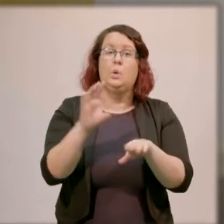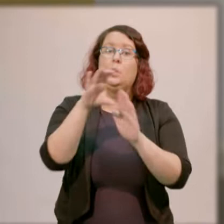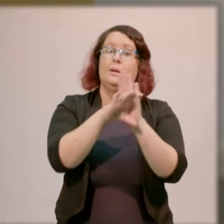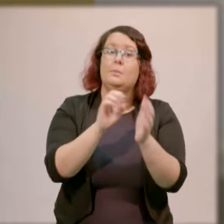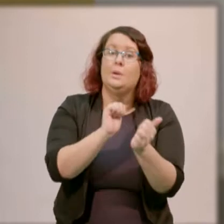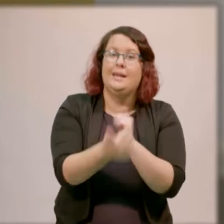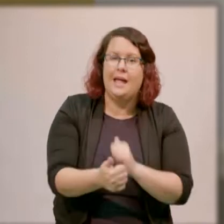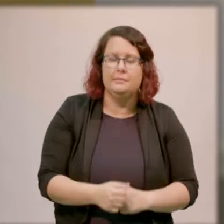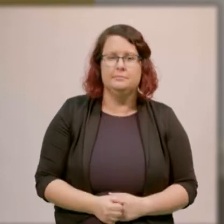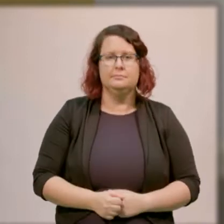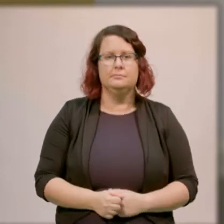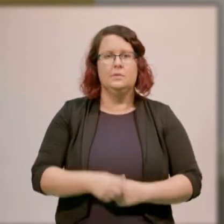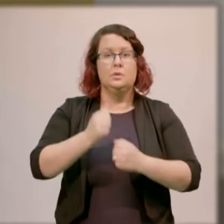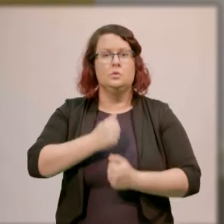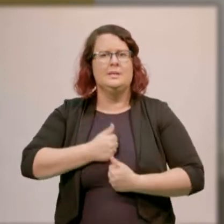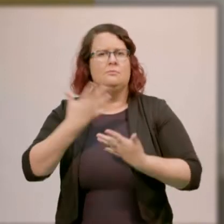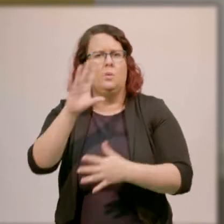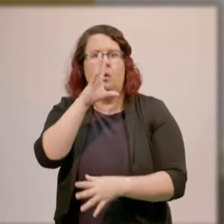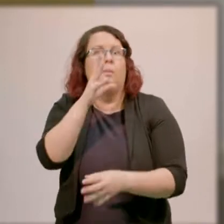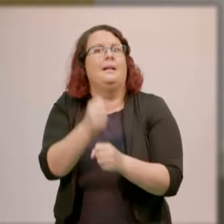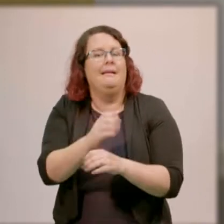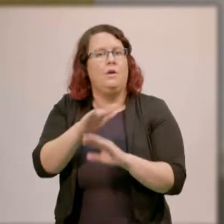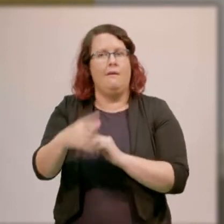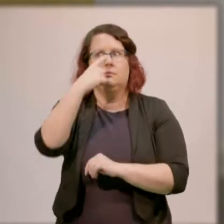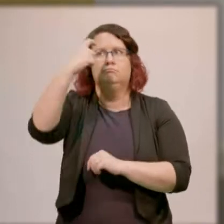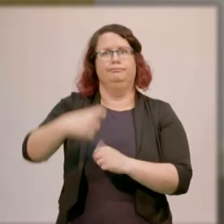to expressing what you believe about a serious issue.